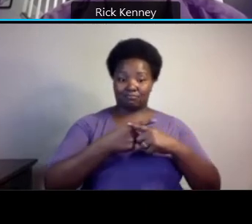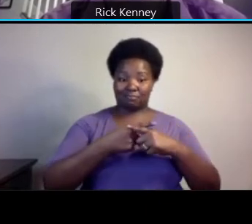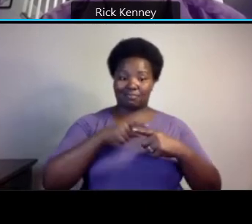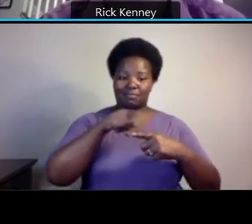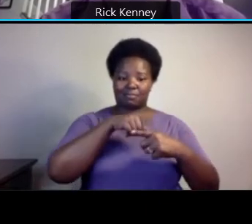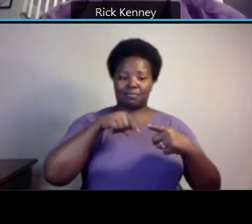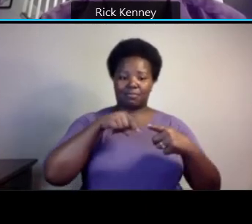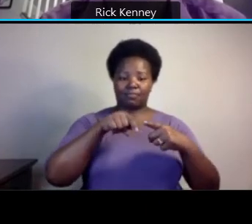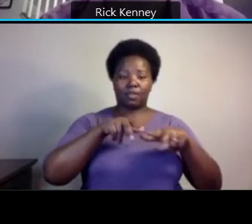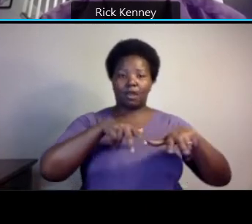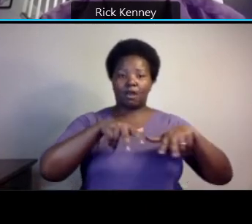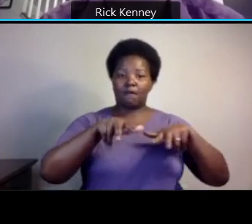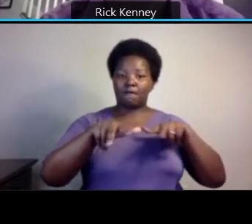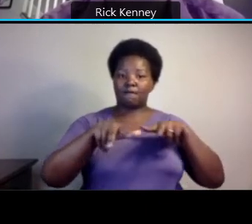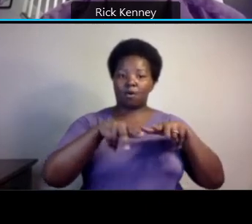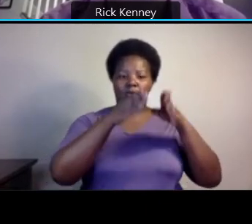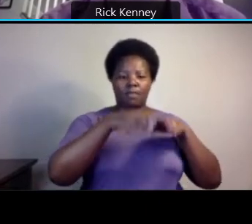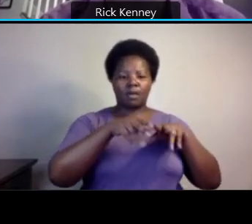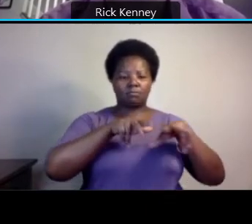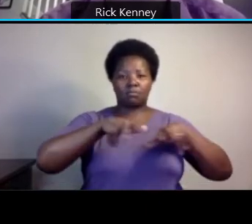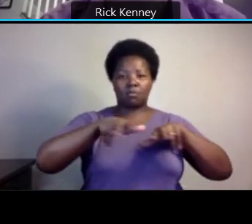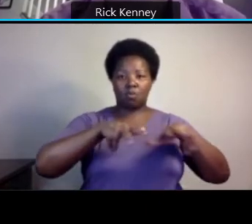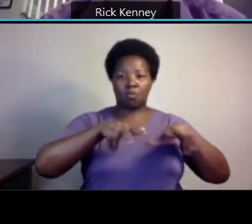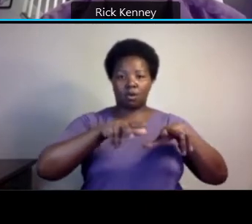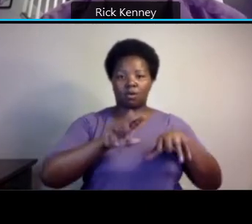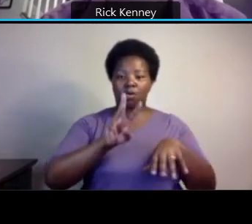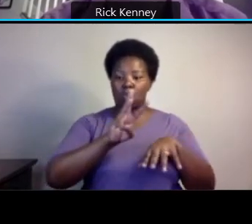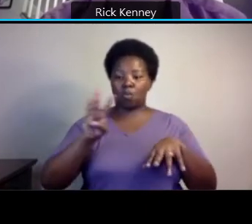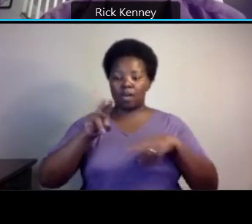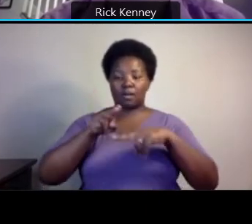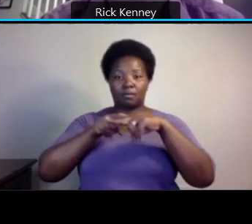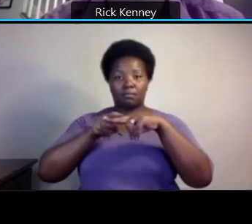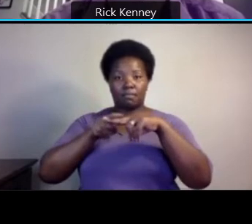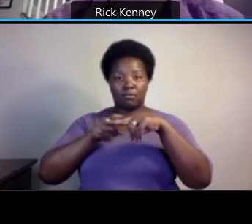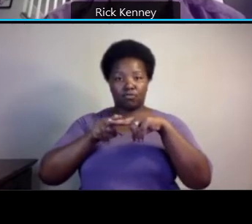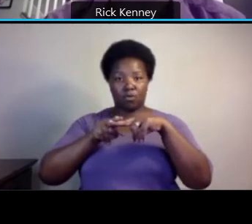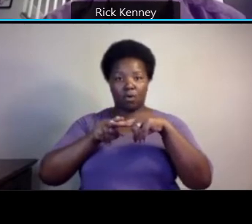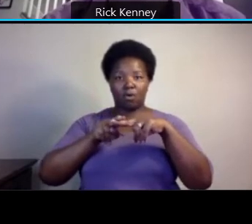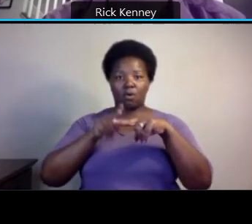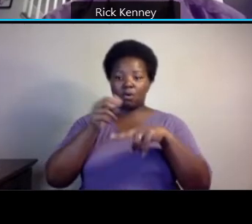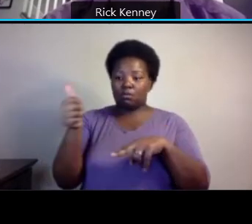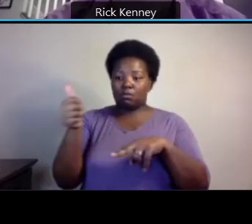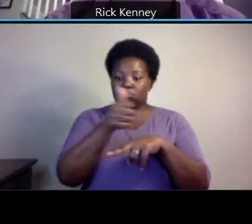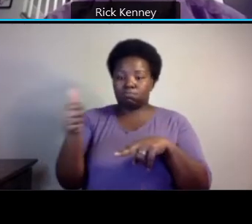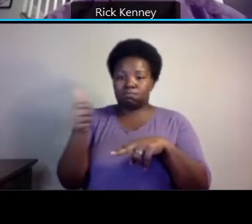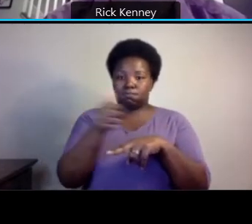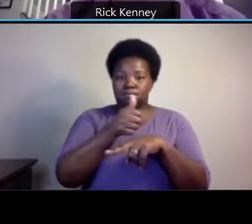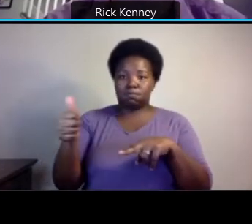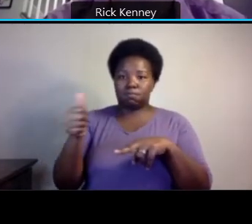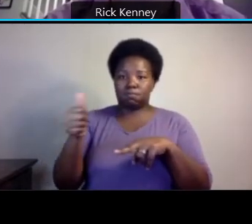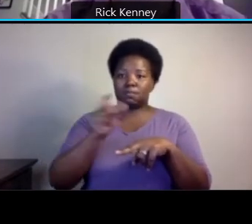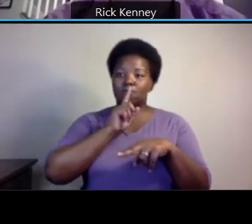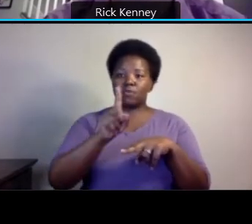going west from metro to points west they have to cross a number of slip lanes and pause in